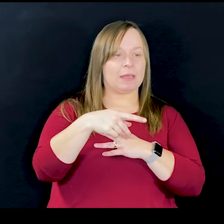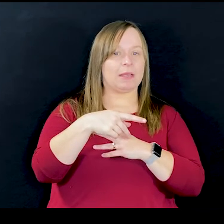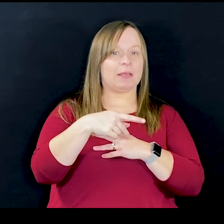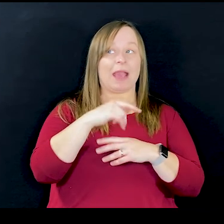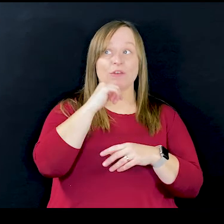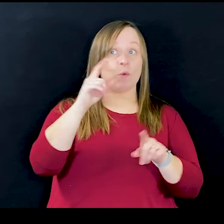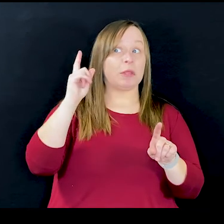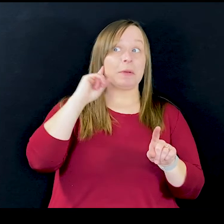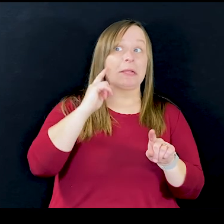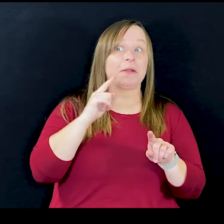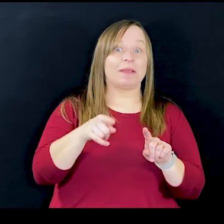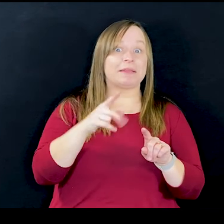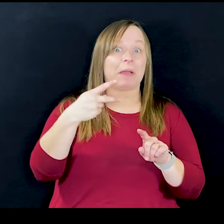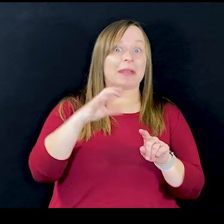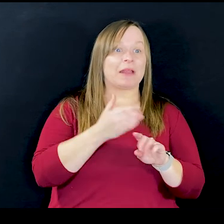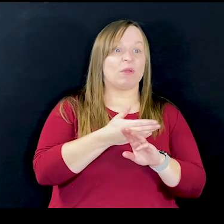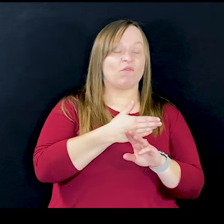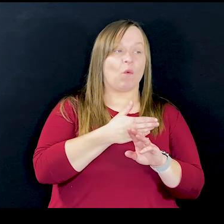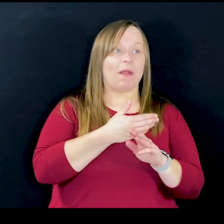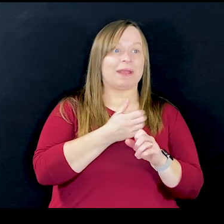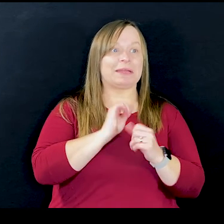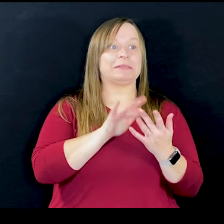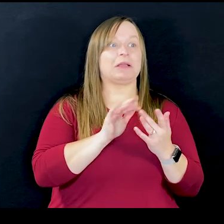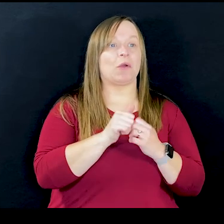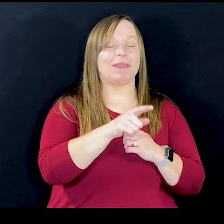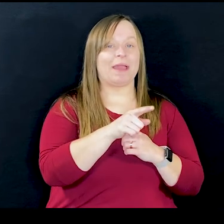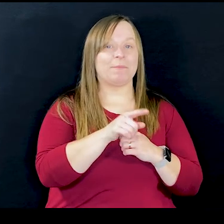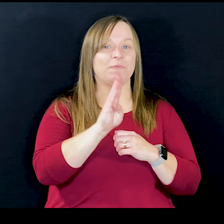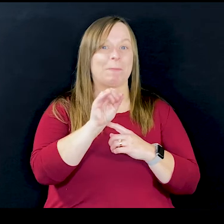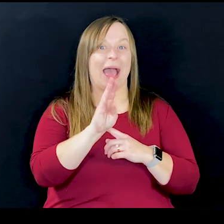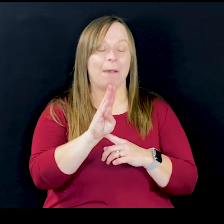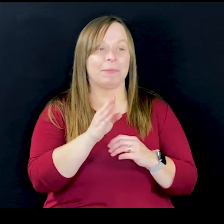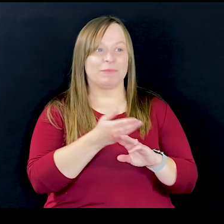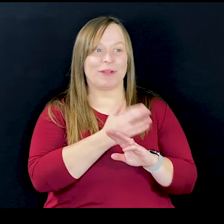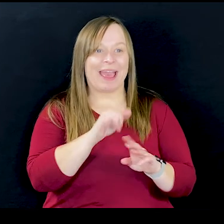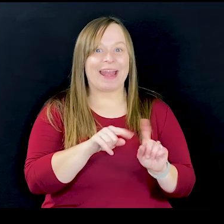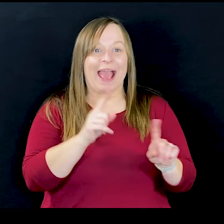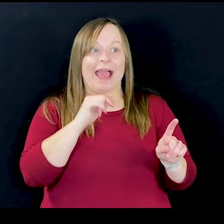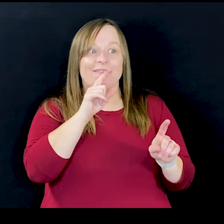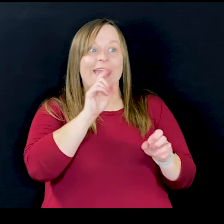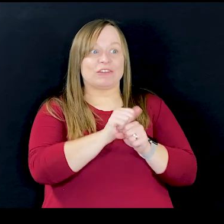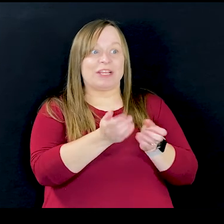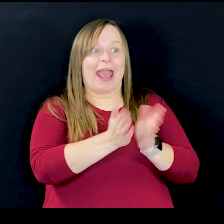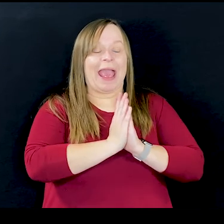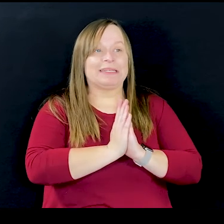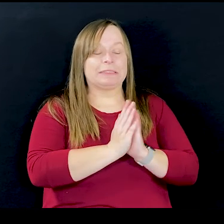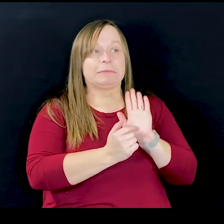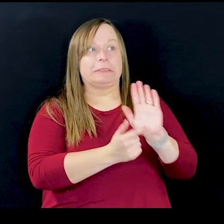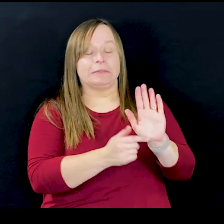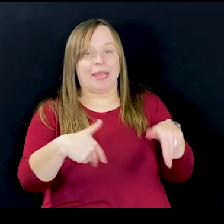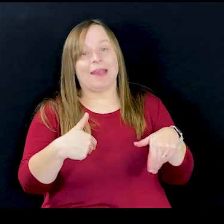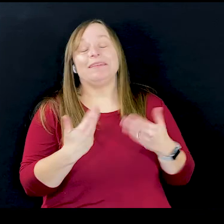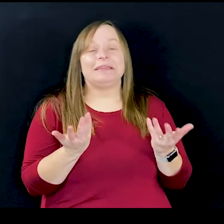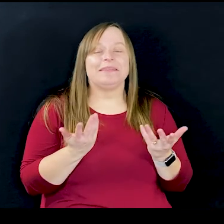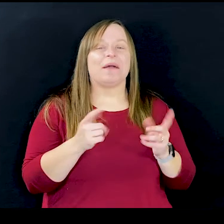and I hope they don't hear this podcast before I get a chance to talk to Bob Elardo because I haven't actually run this by yet.